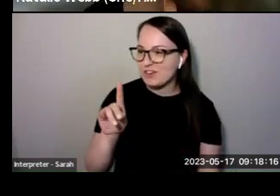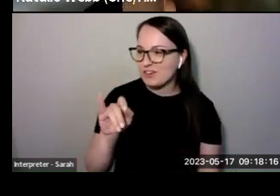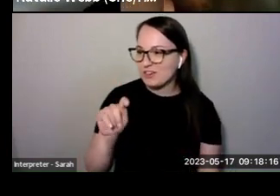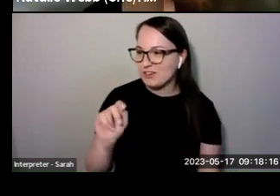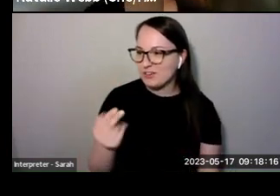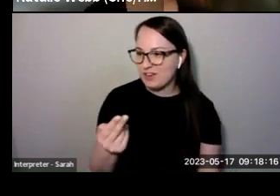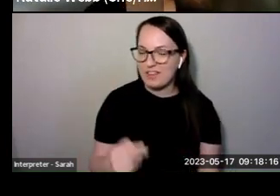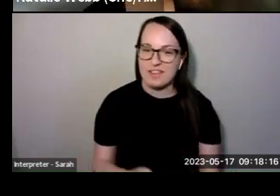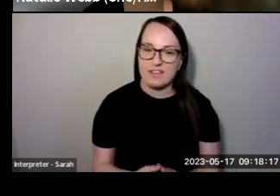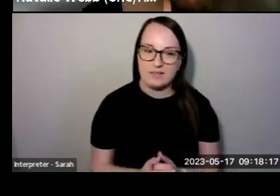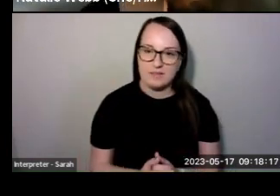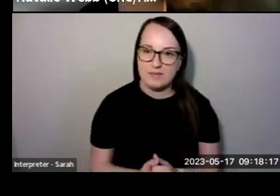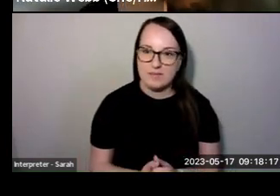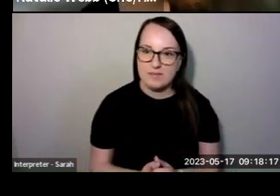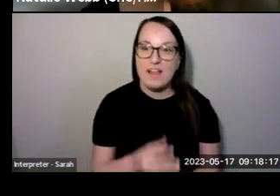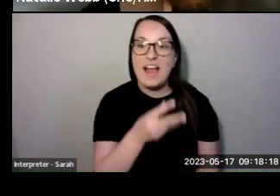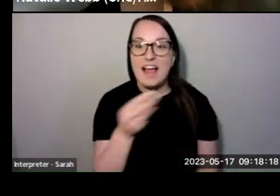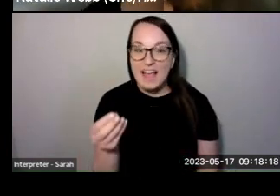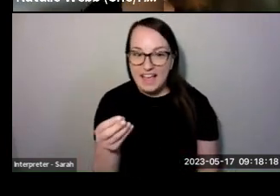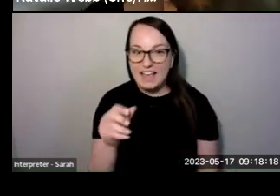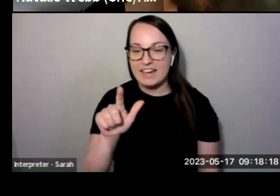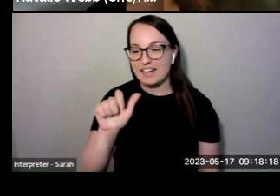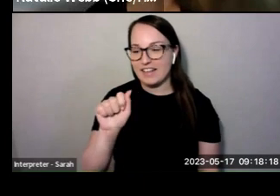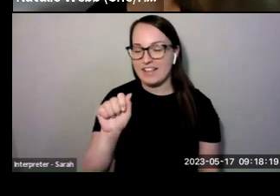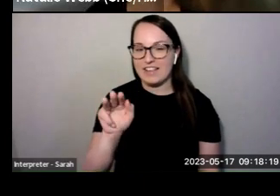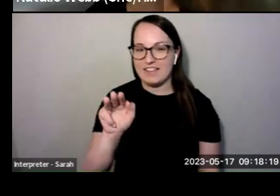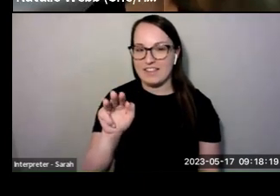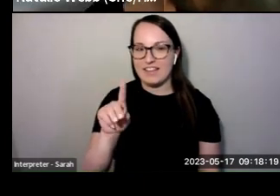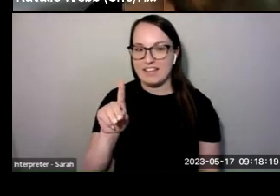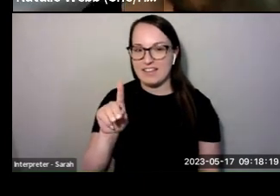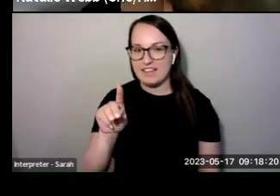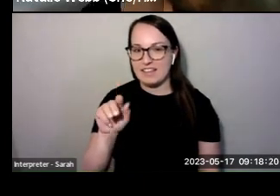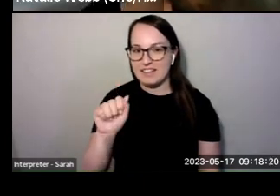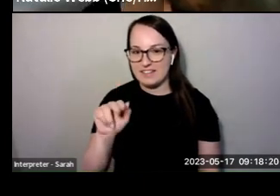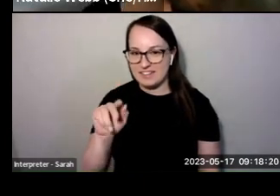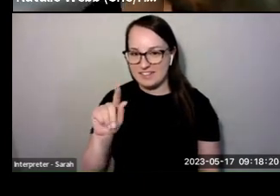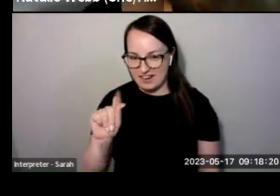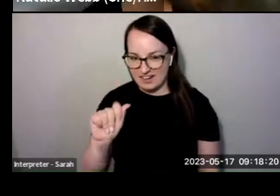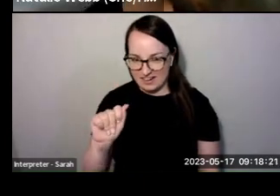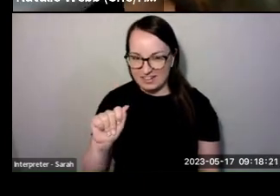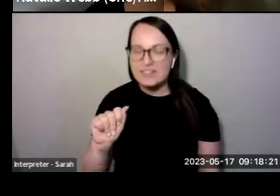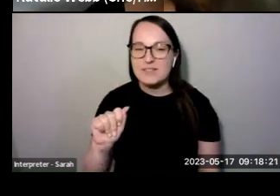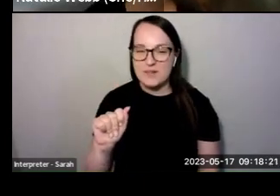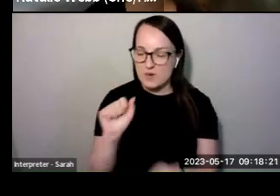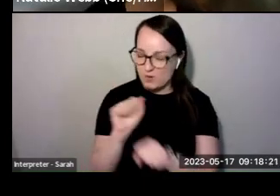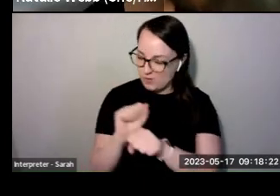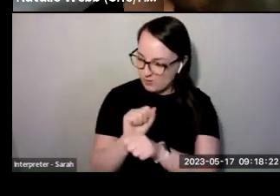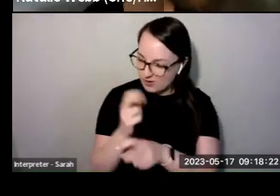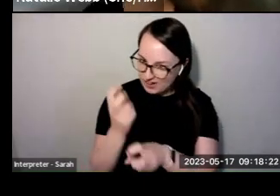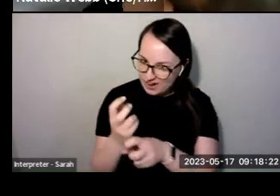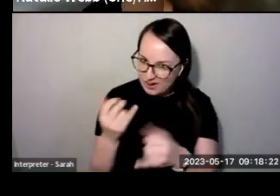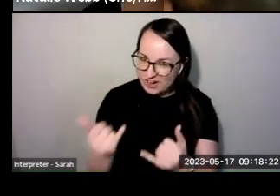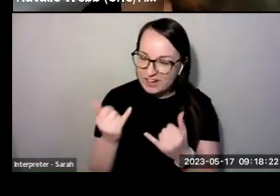Natalie: Awesome. Thank you so much, Judith, and